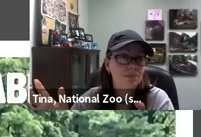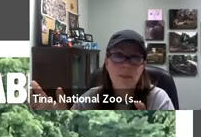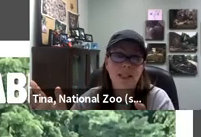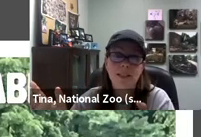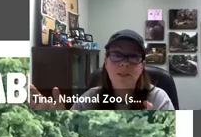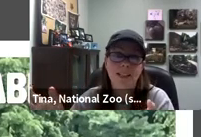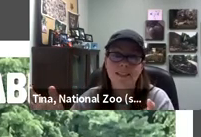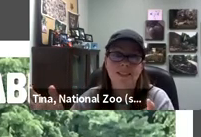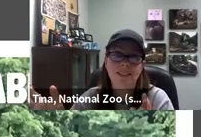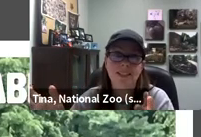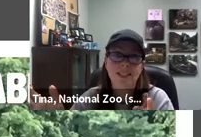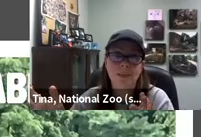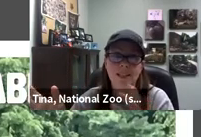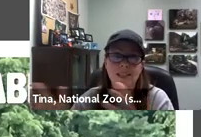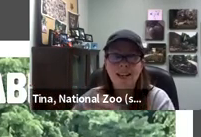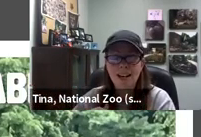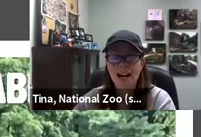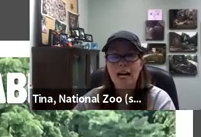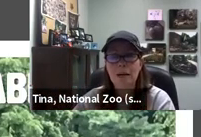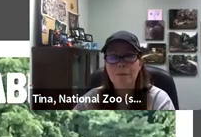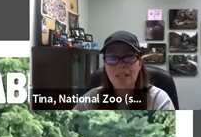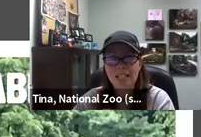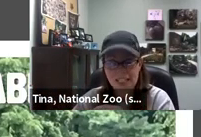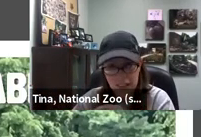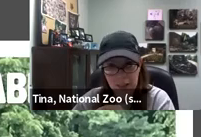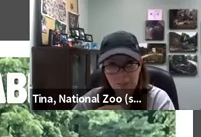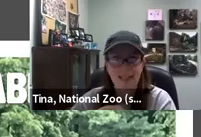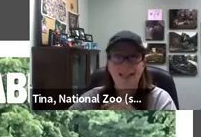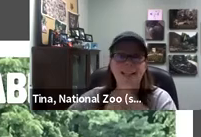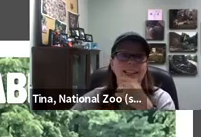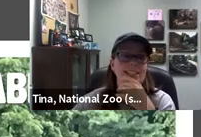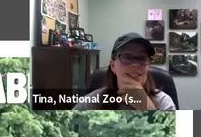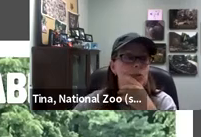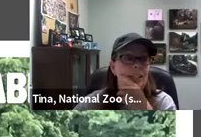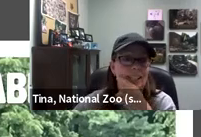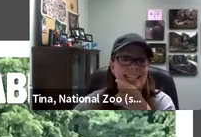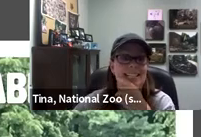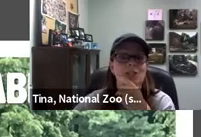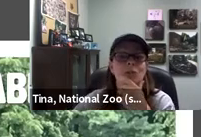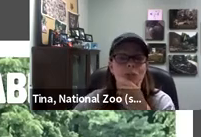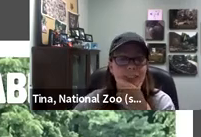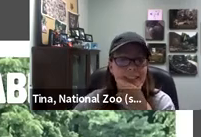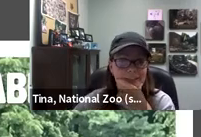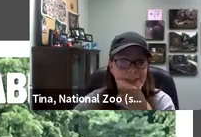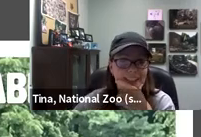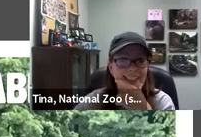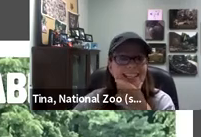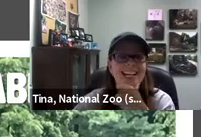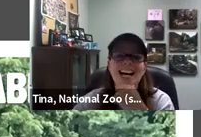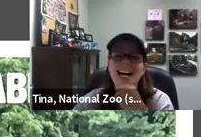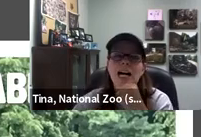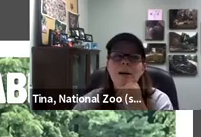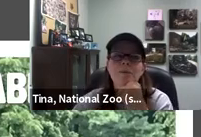about the plants that are in their exhibits. Some-